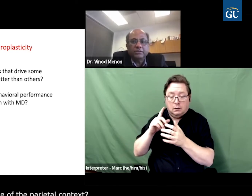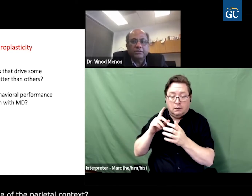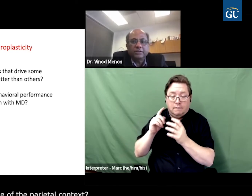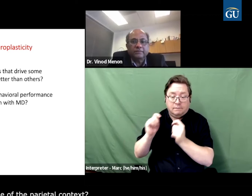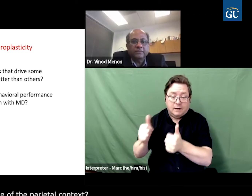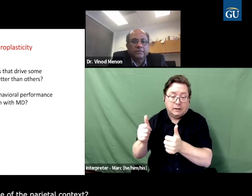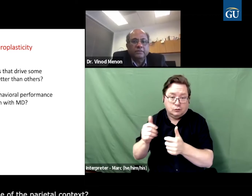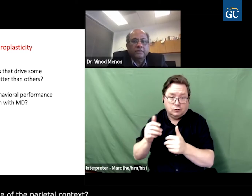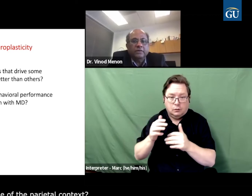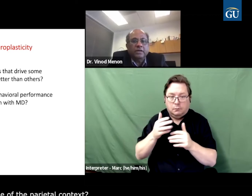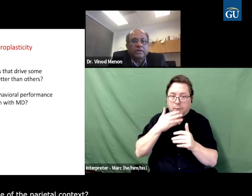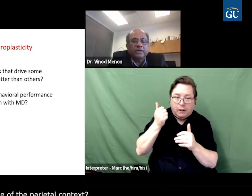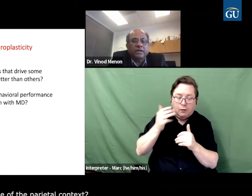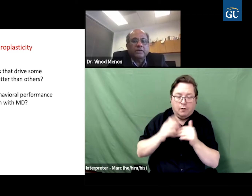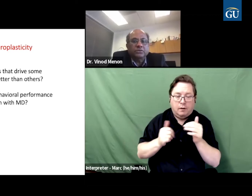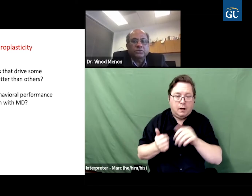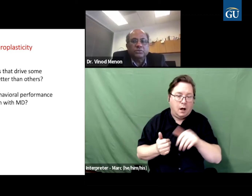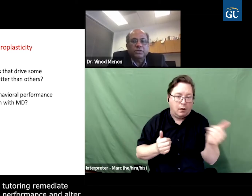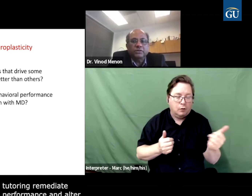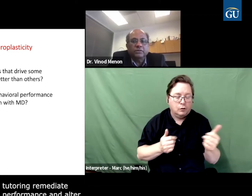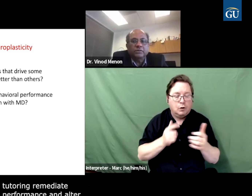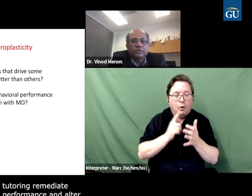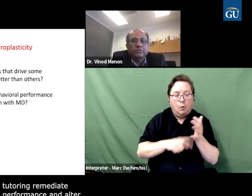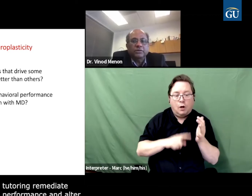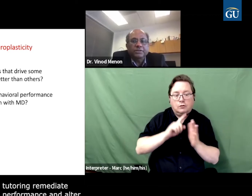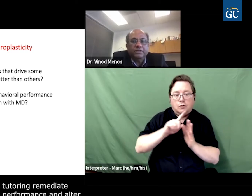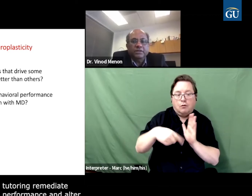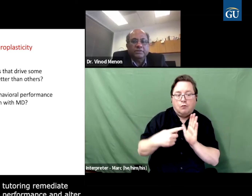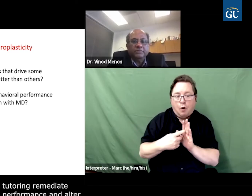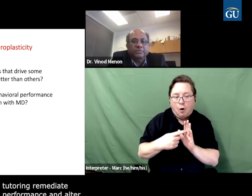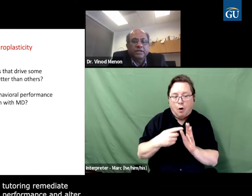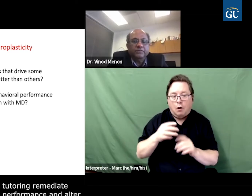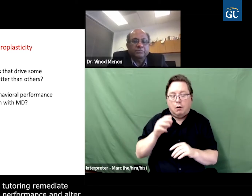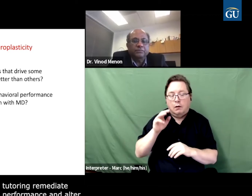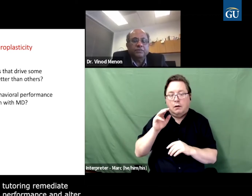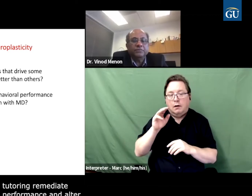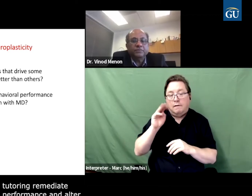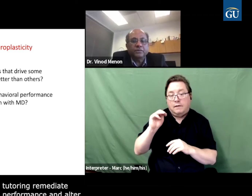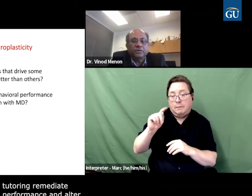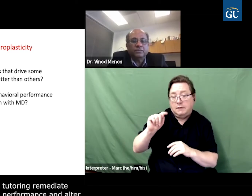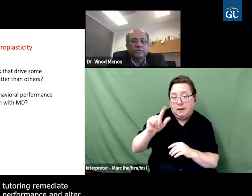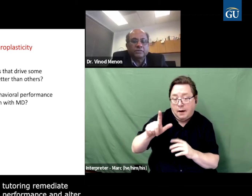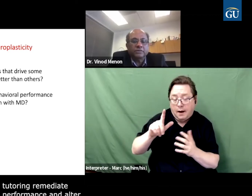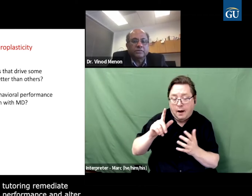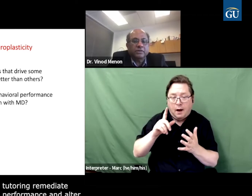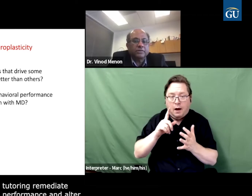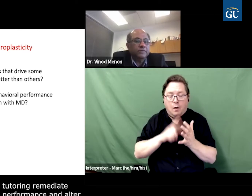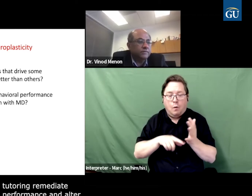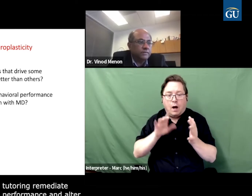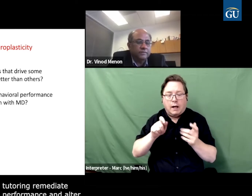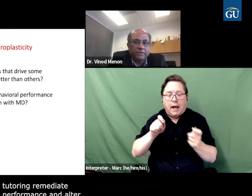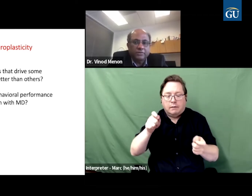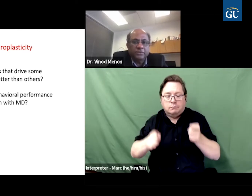role of the parietal cortex and can tutoring remediate behavioral performance and